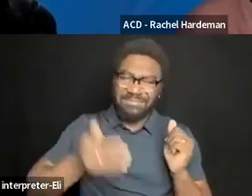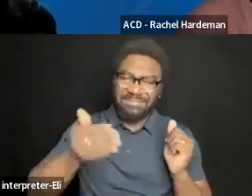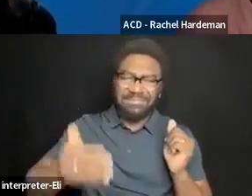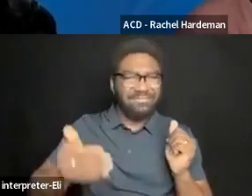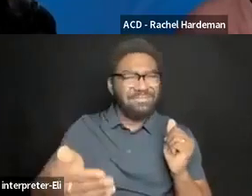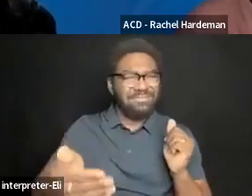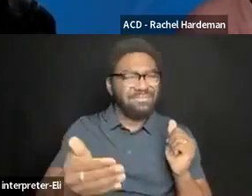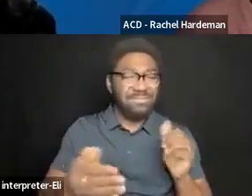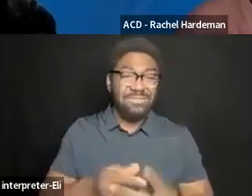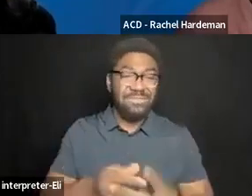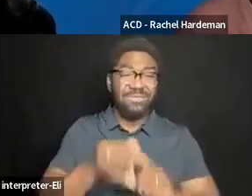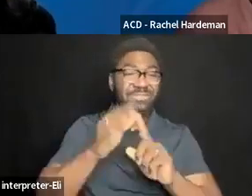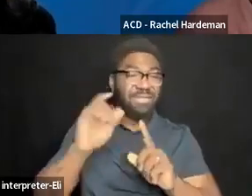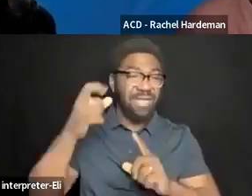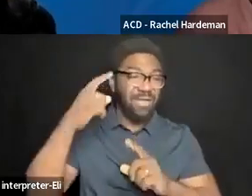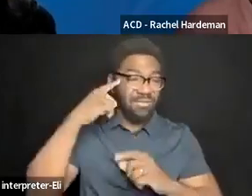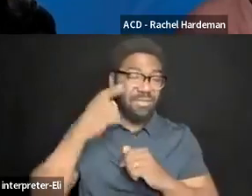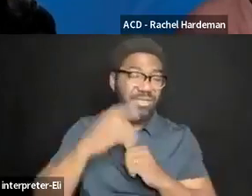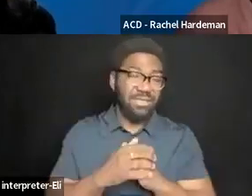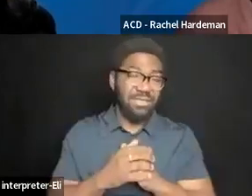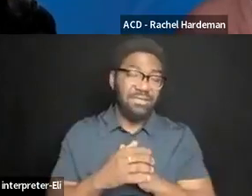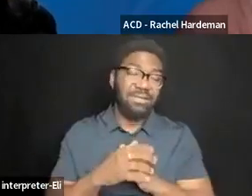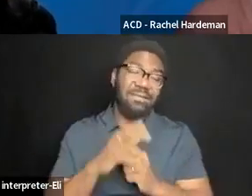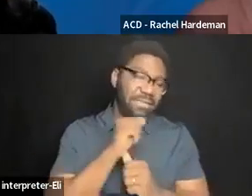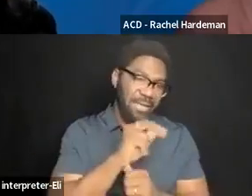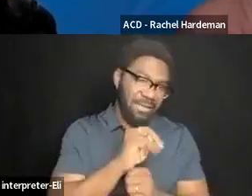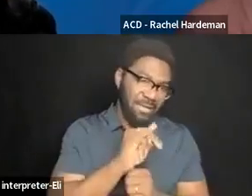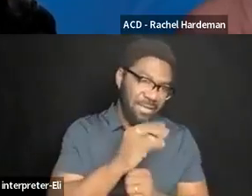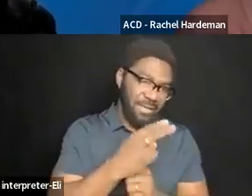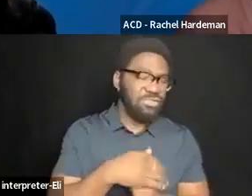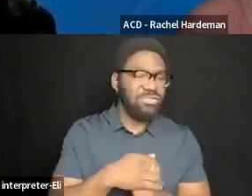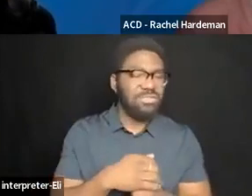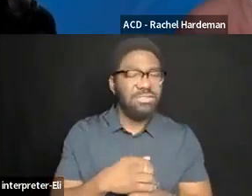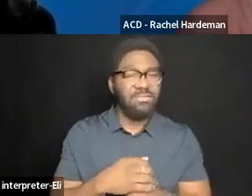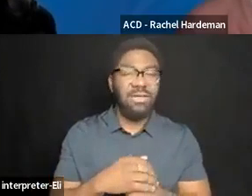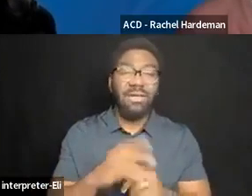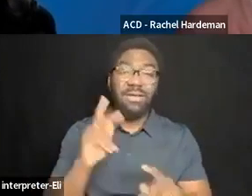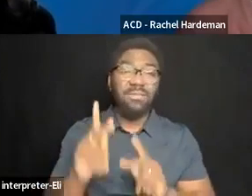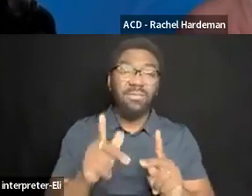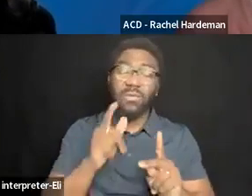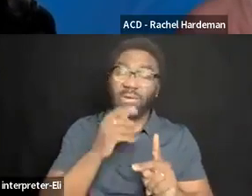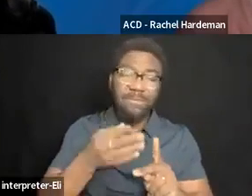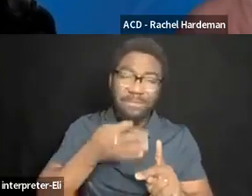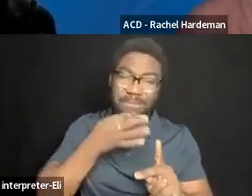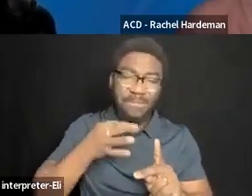other than NIH, where people who are fabulous scientists abandon their science